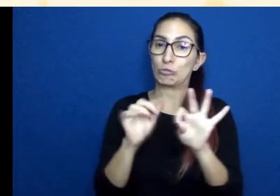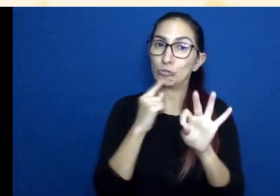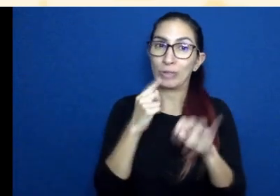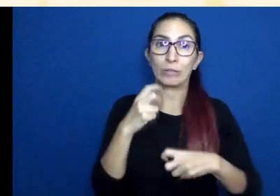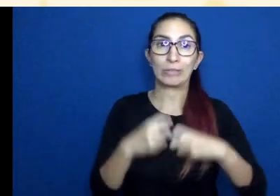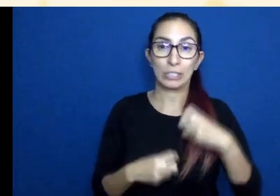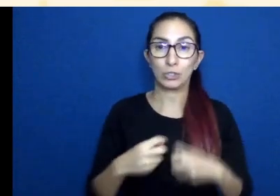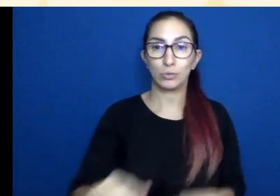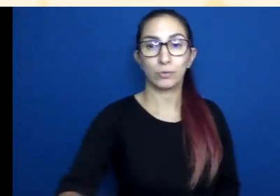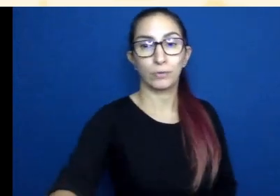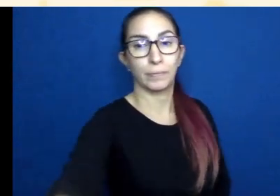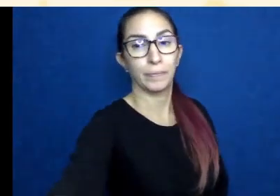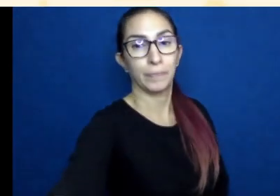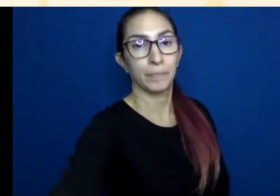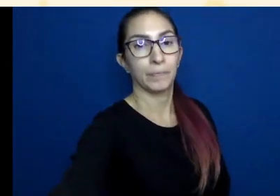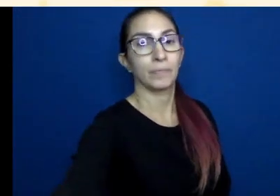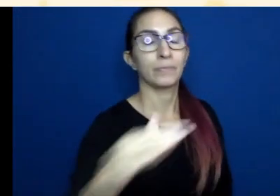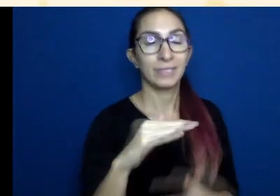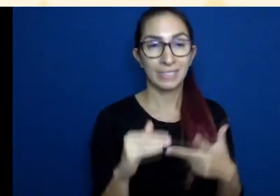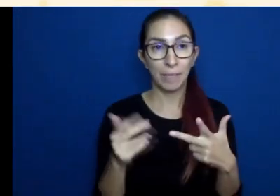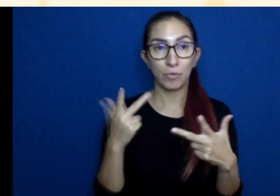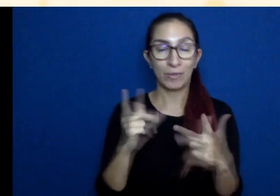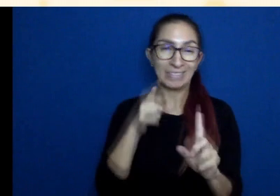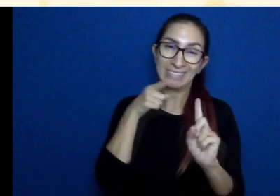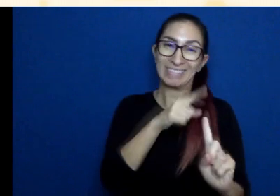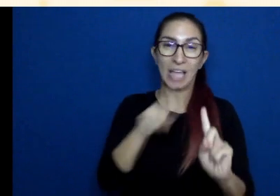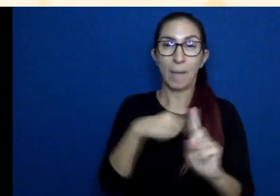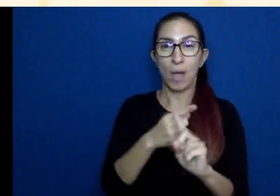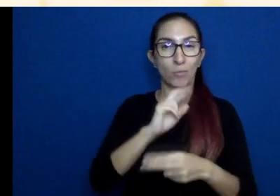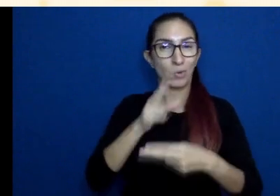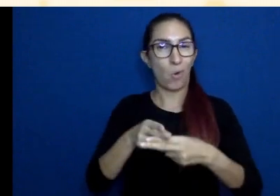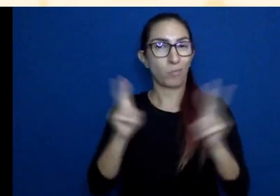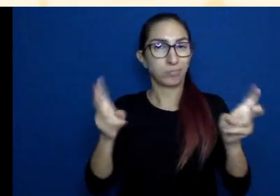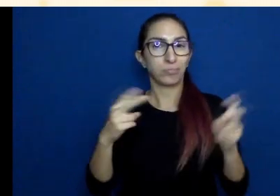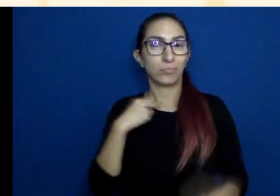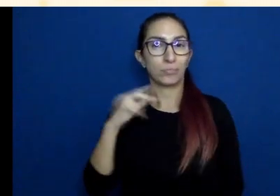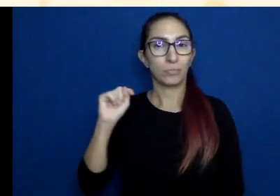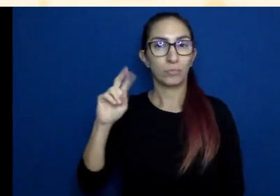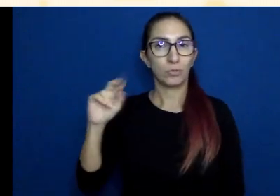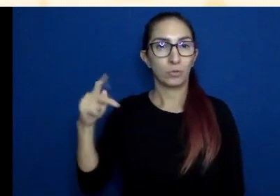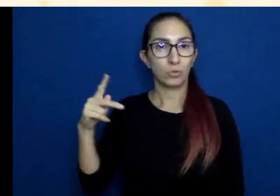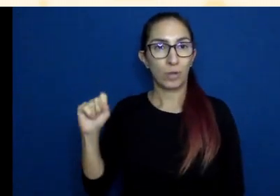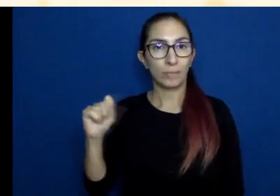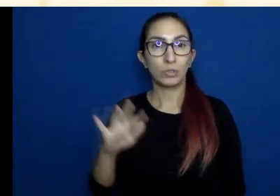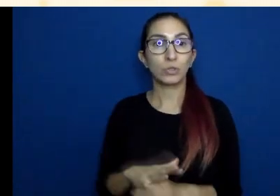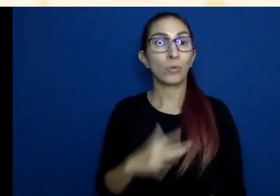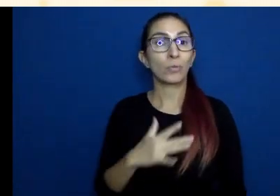Step three is test critical issues. So in step three, we are all about what we call traps.